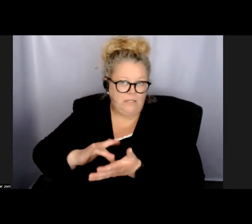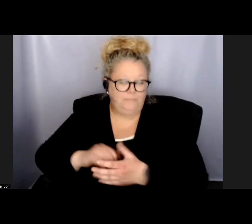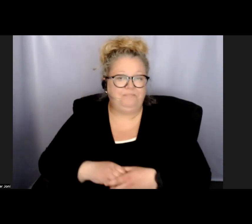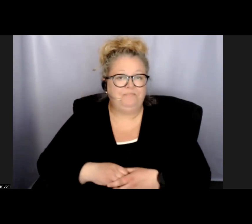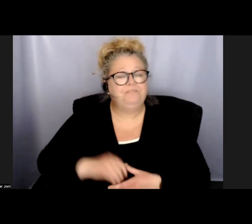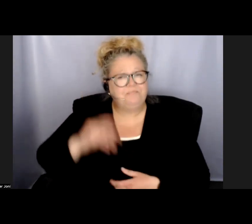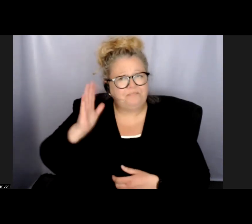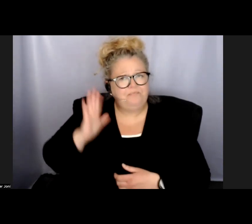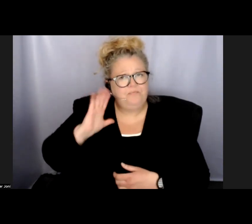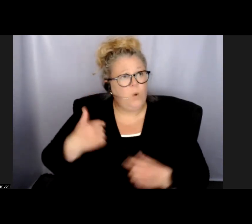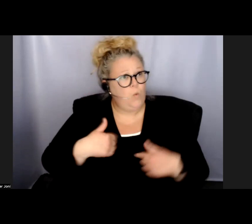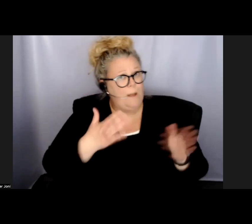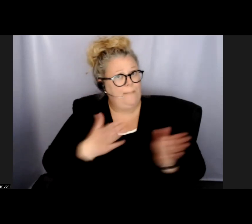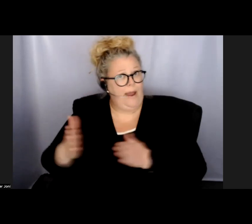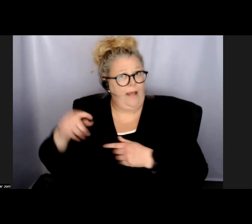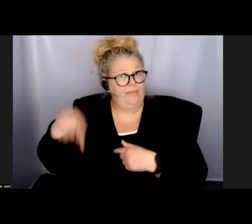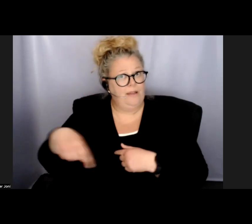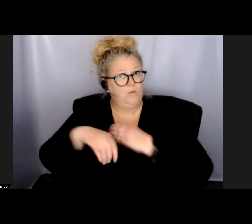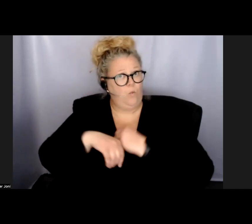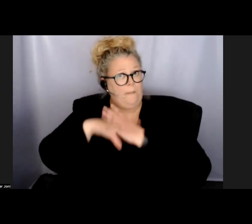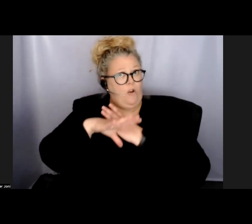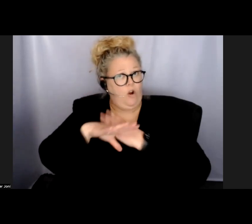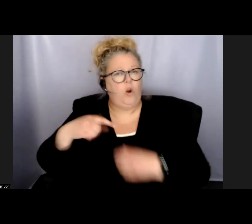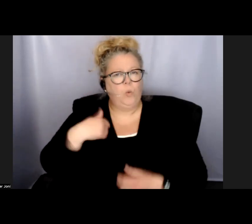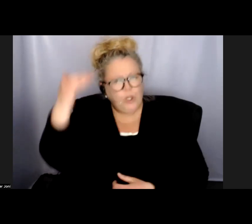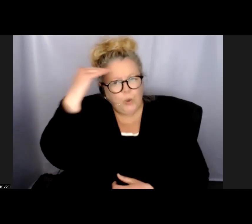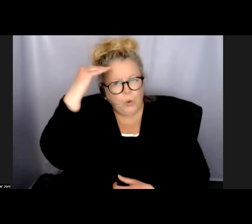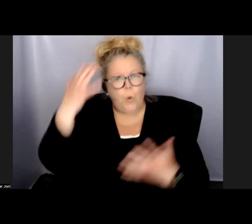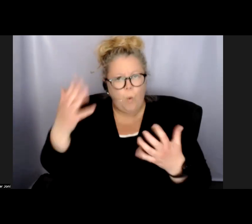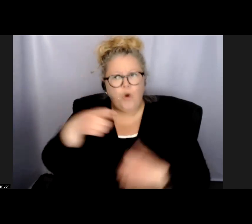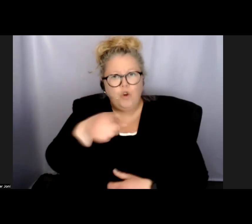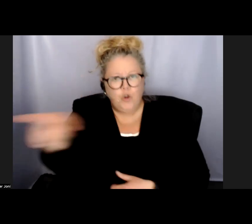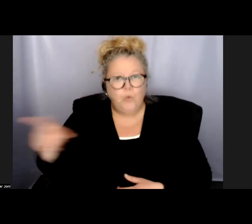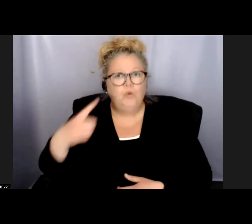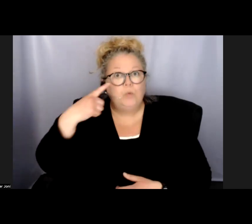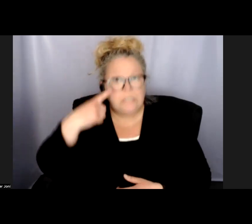we knew that we wanted you to see firsthand the experiences of deaf, hard of hearing,